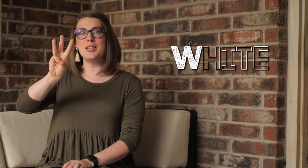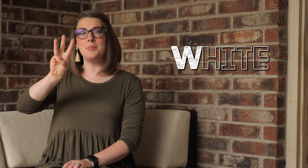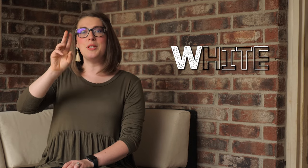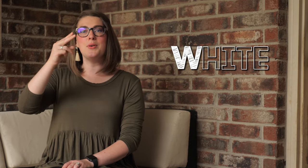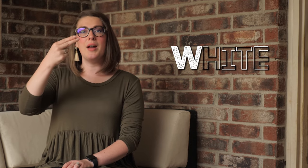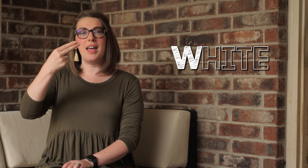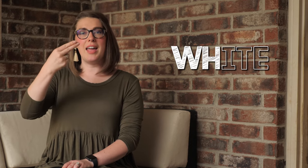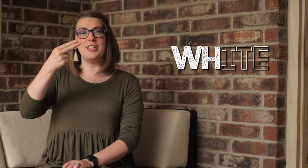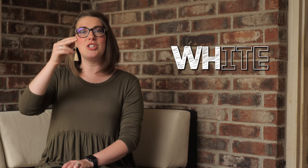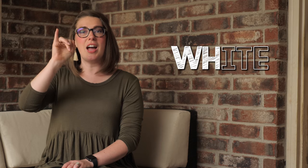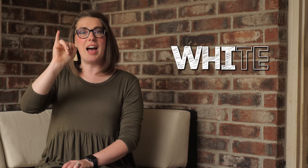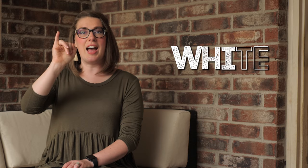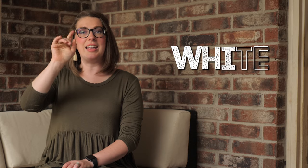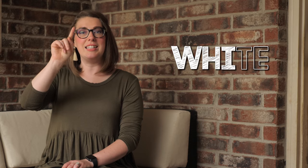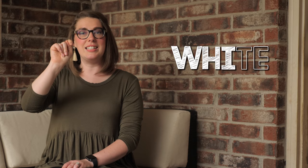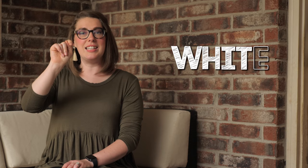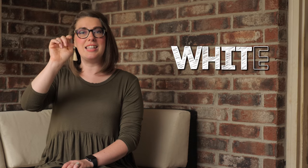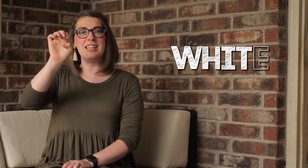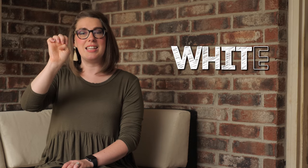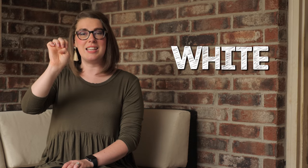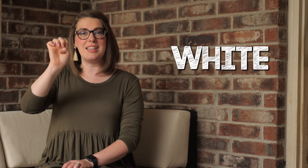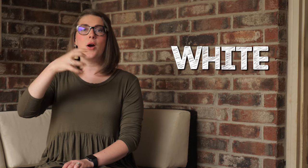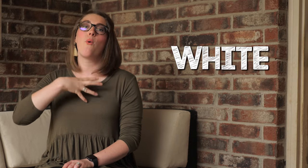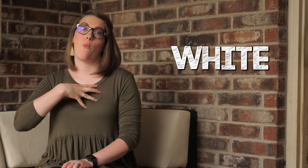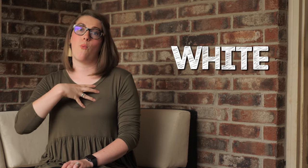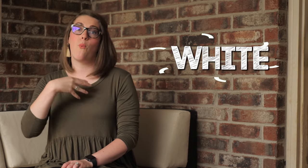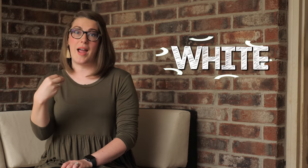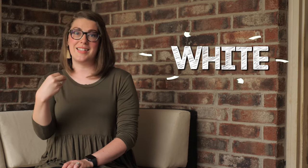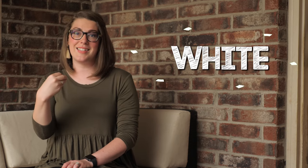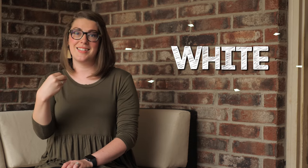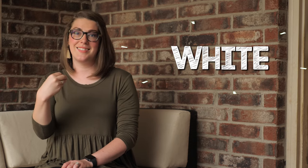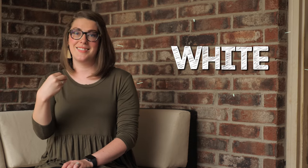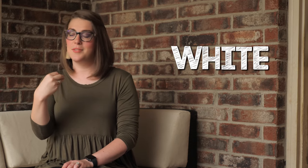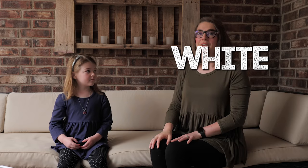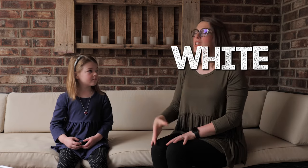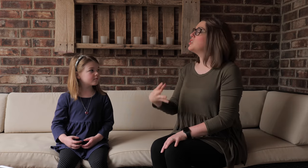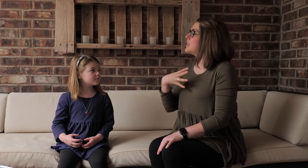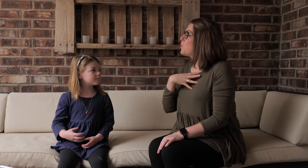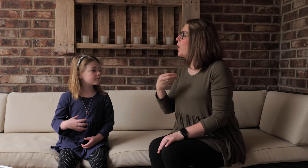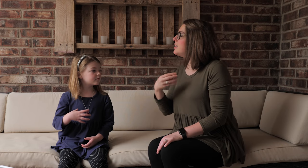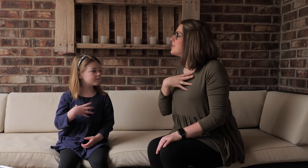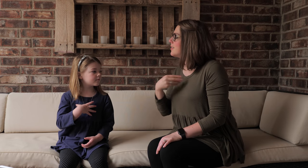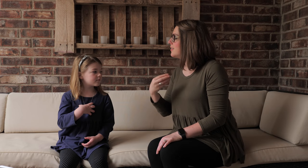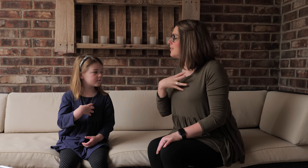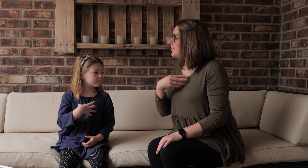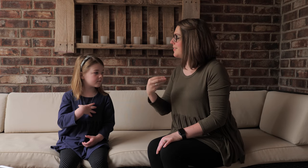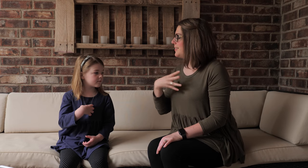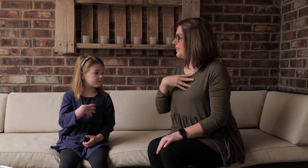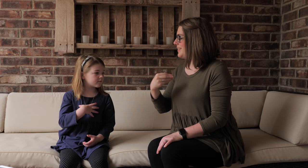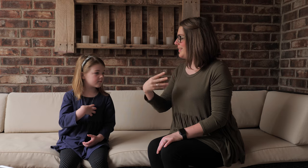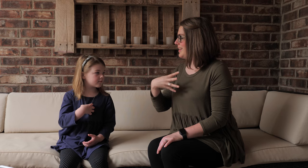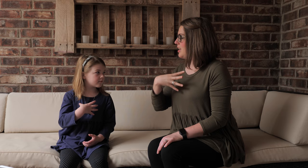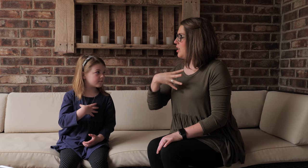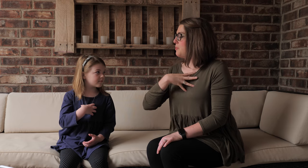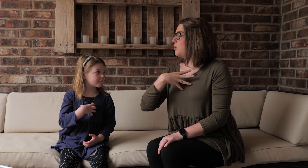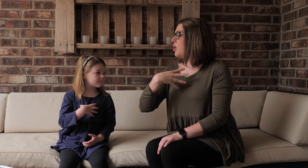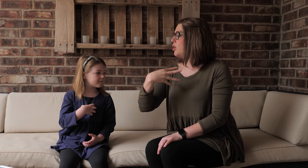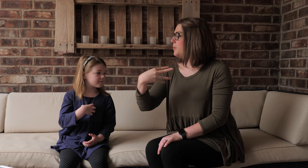W H I T E Okay can you sign white? And pull all the